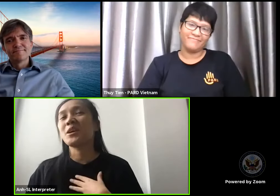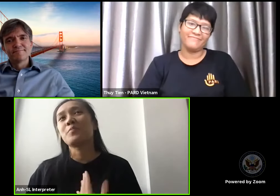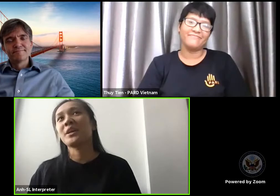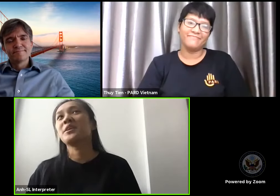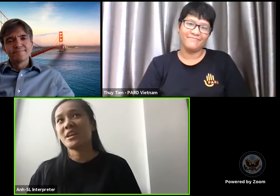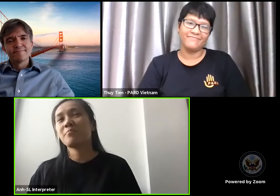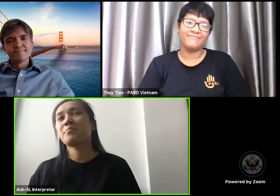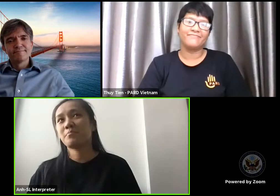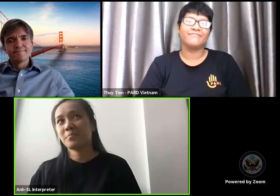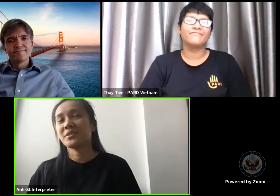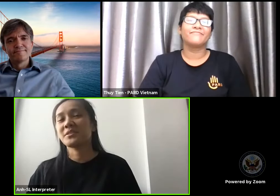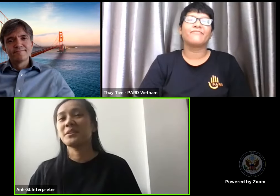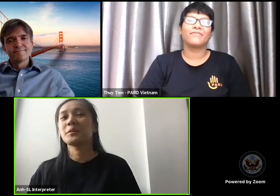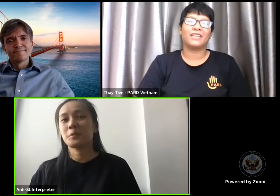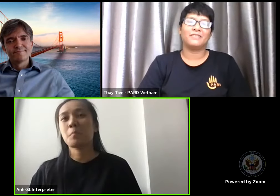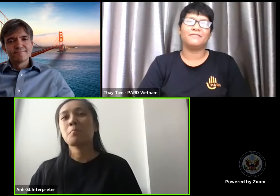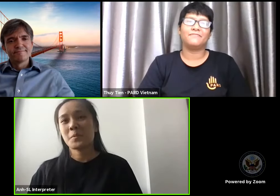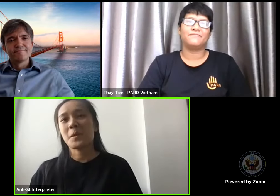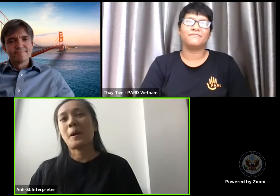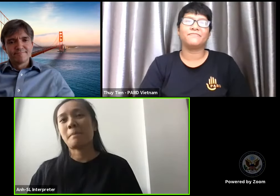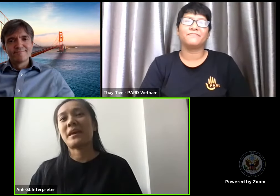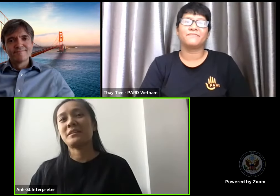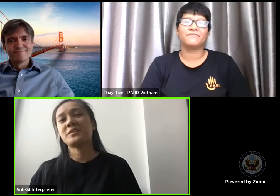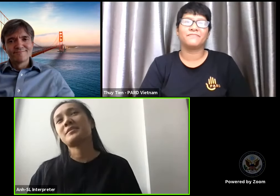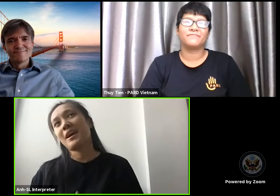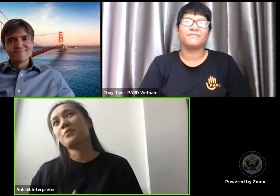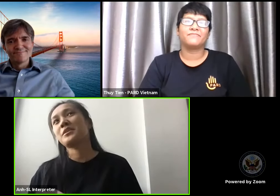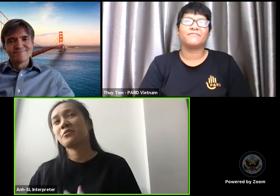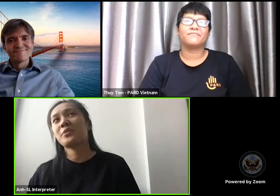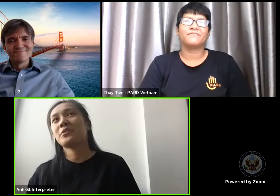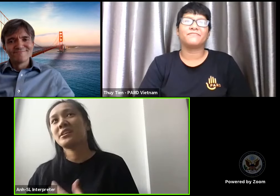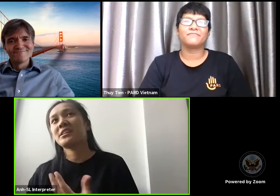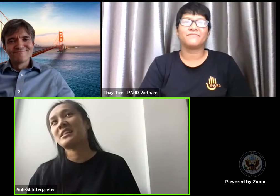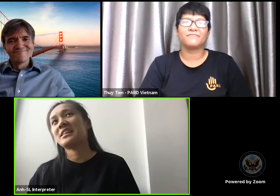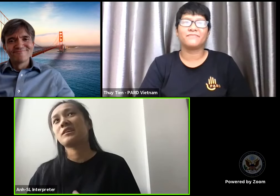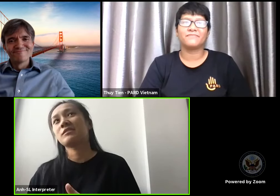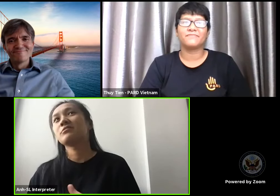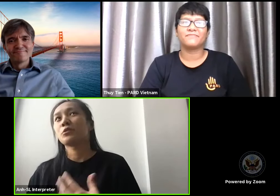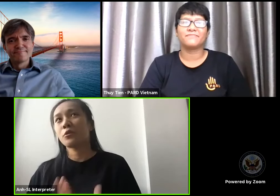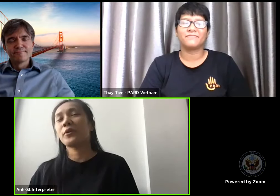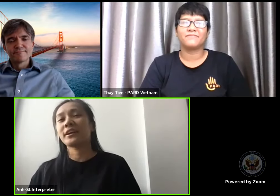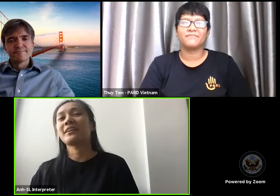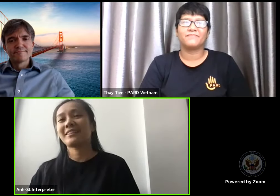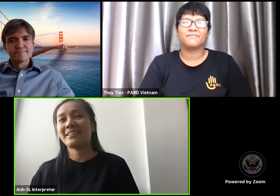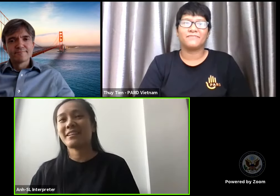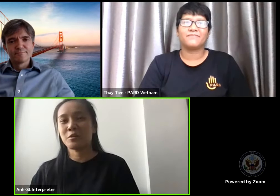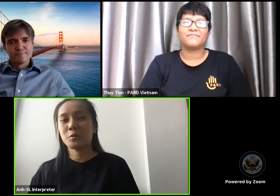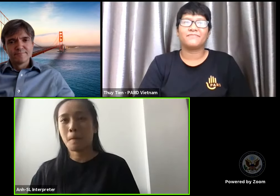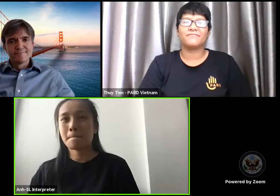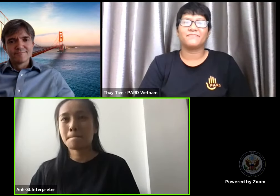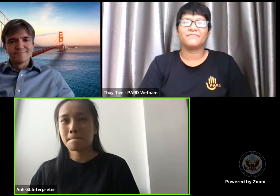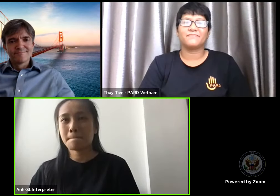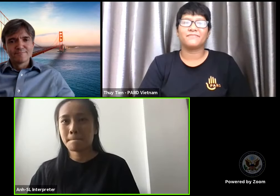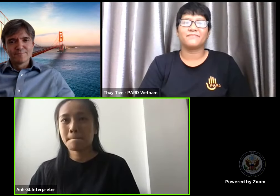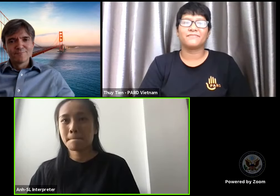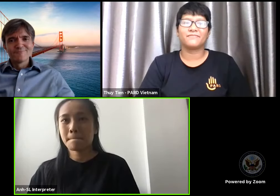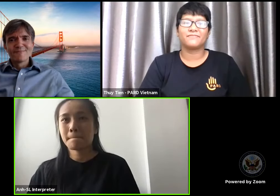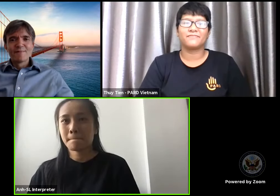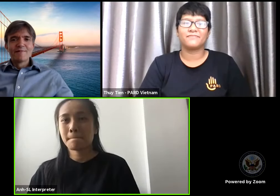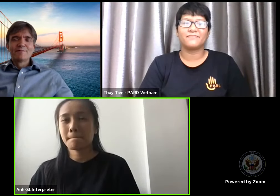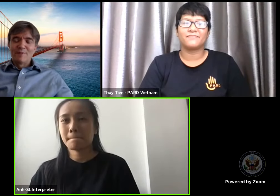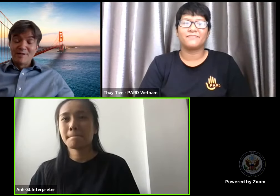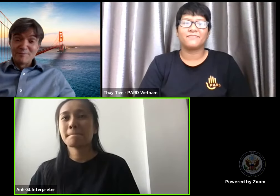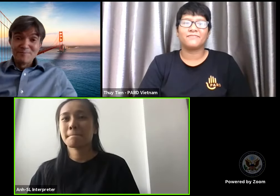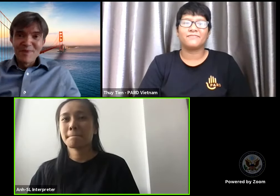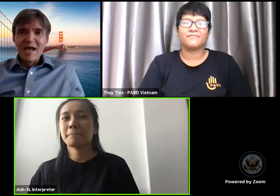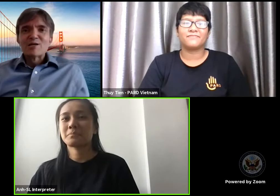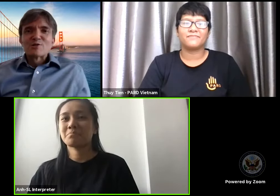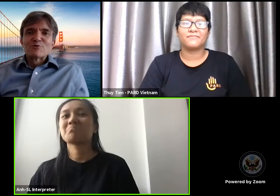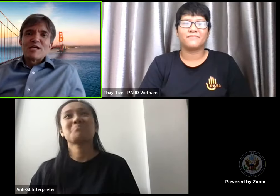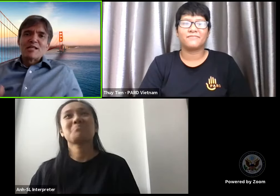of being a deaf person. Yeah, and it's -- how it's gradually growing like now. [Jason] So, tell